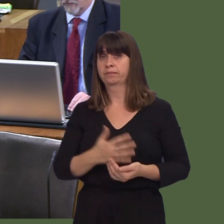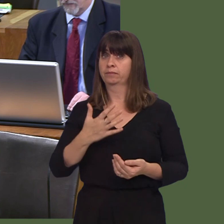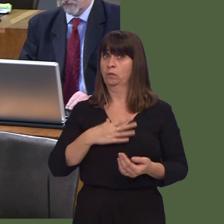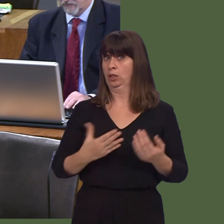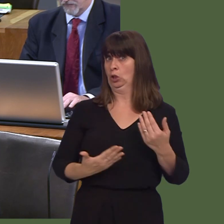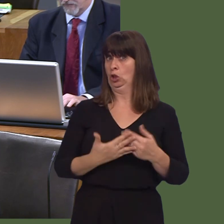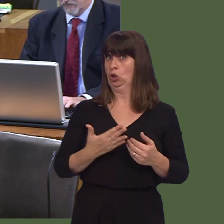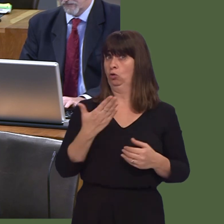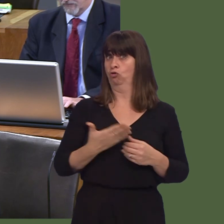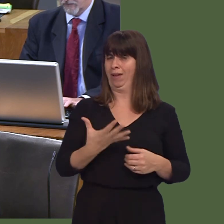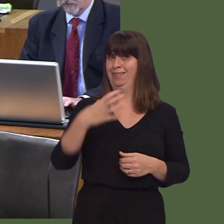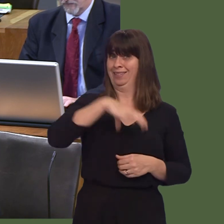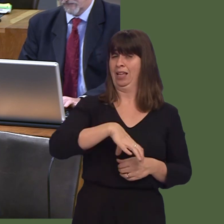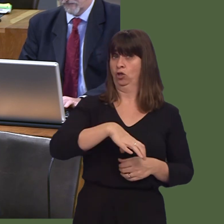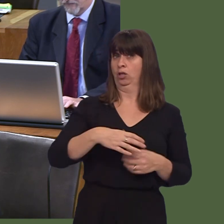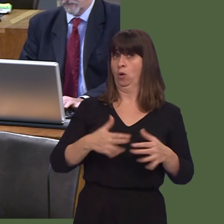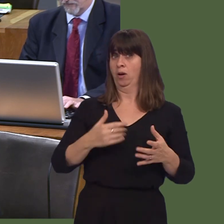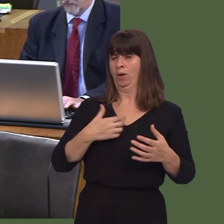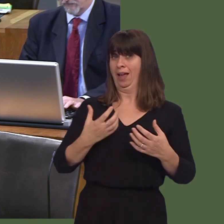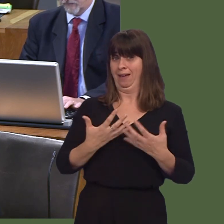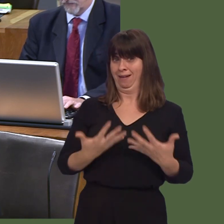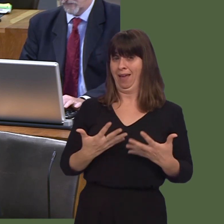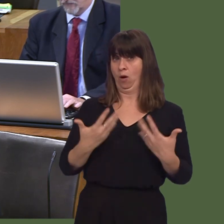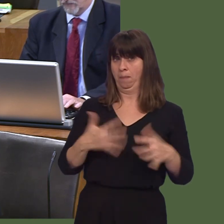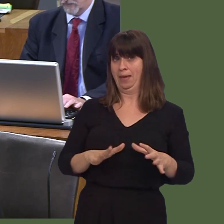available, and so we've started, as I said, work on developing business cases for possible